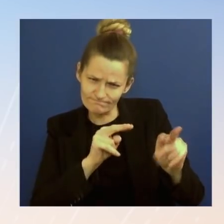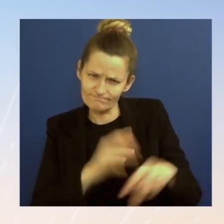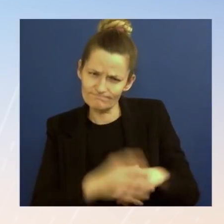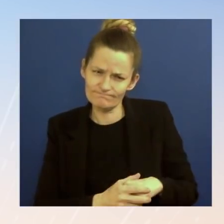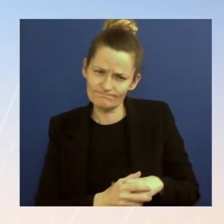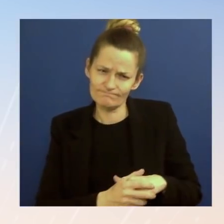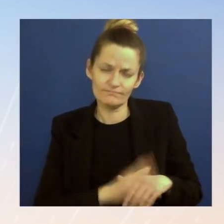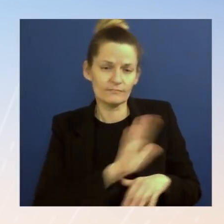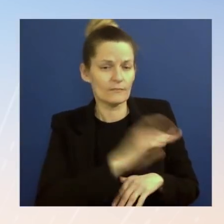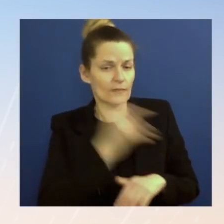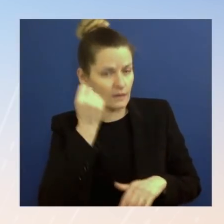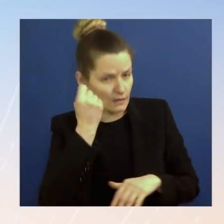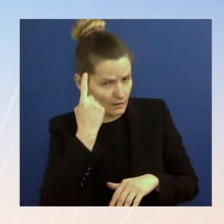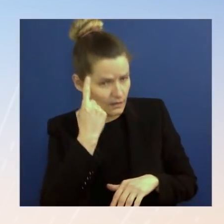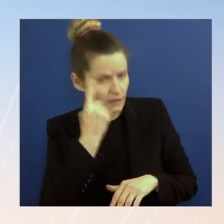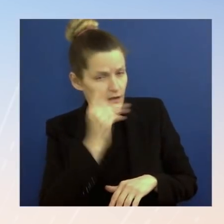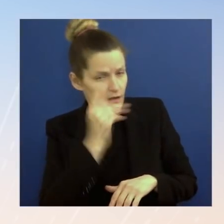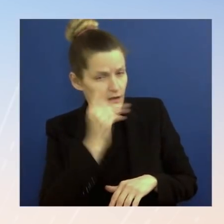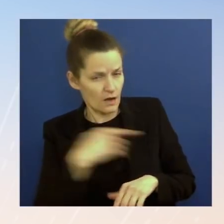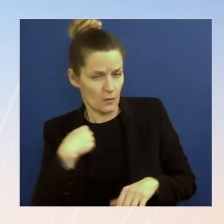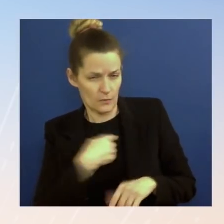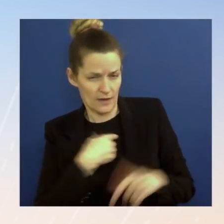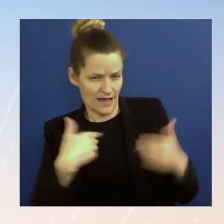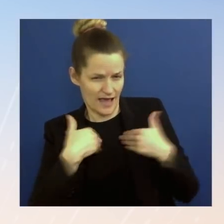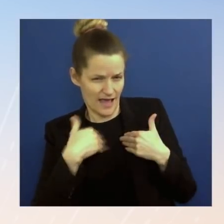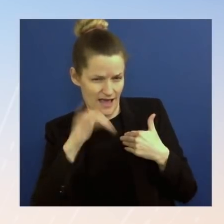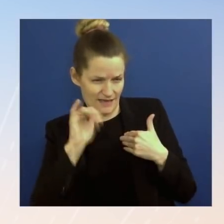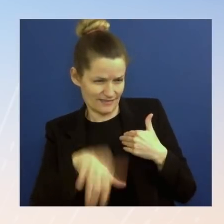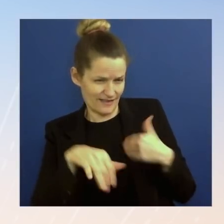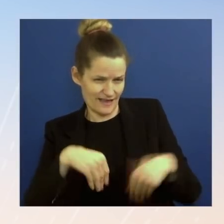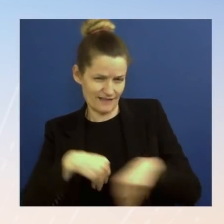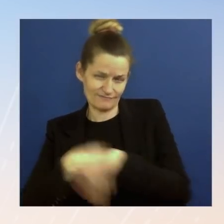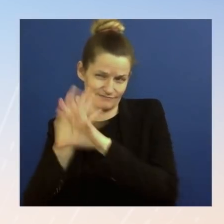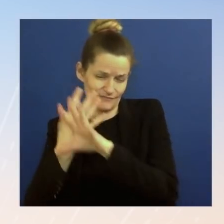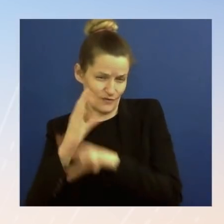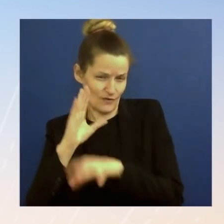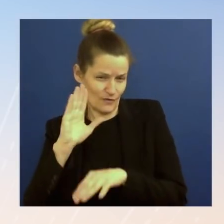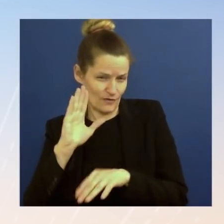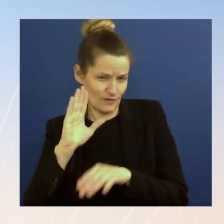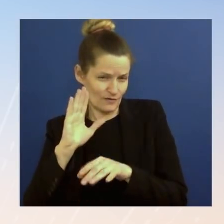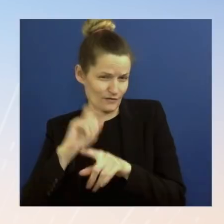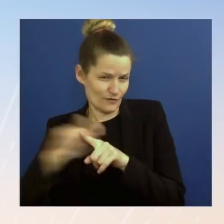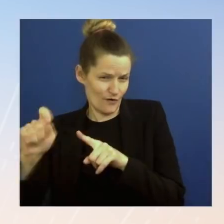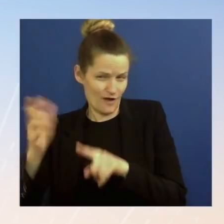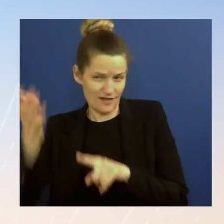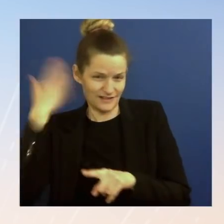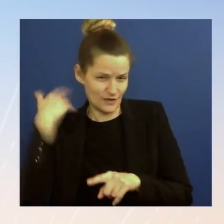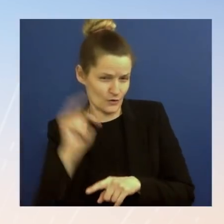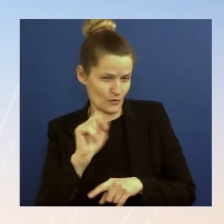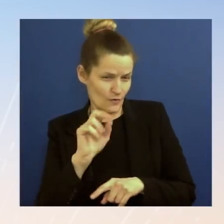the President had with President Xi, it was a timely -- an important moment to have this conversation,